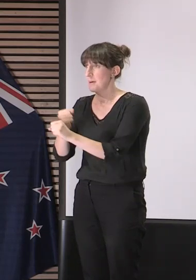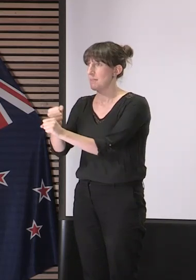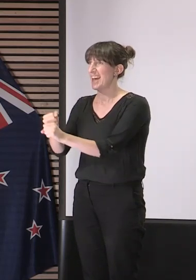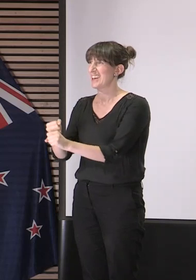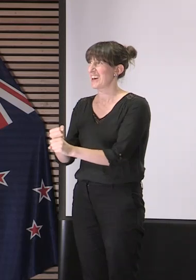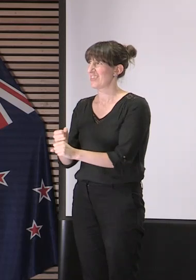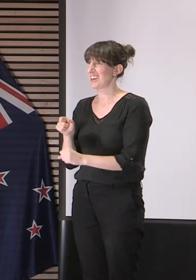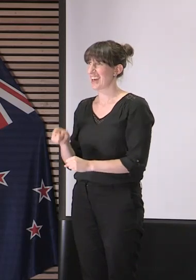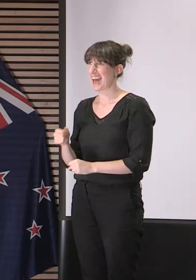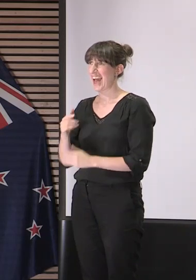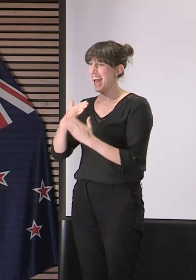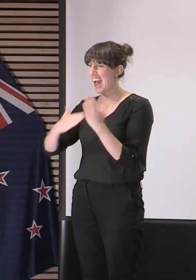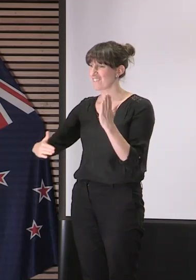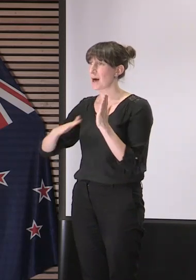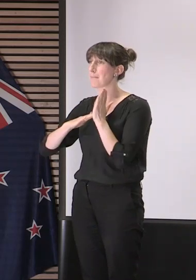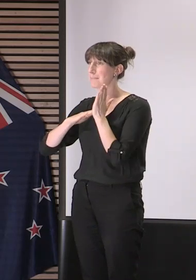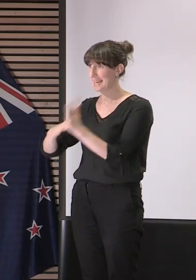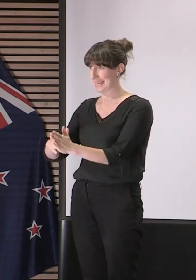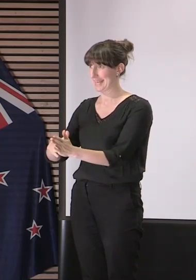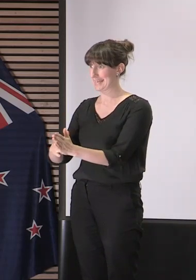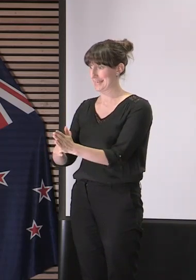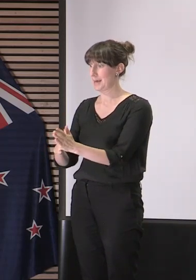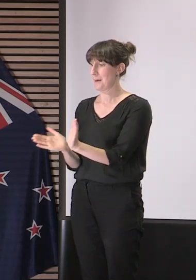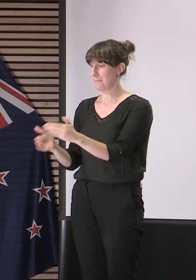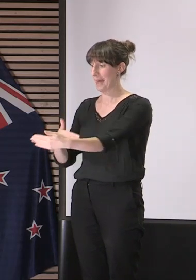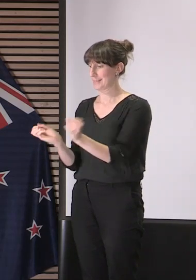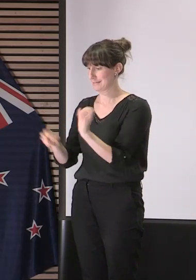started work on putting these together just before the